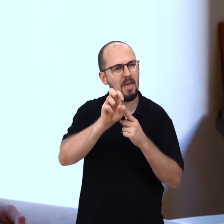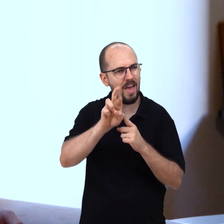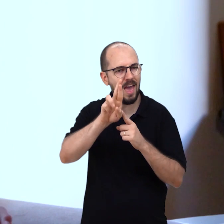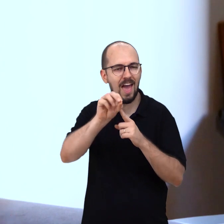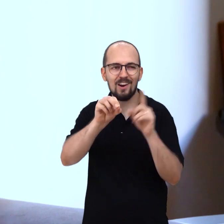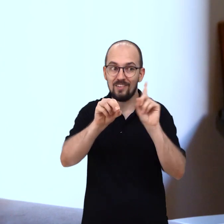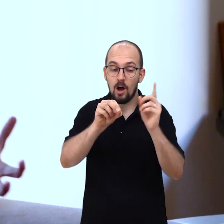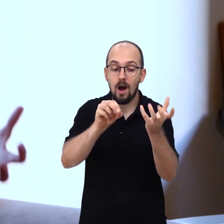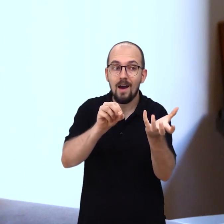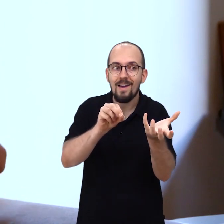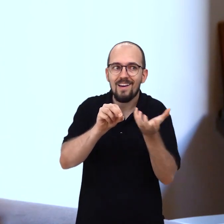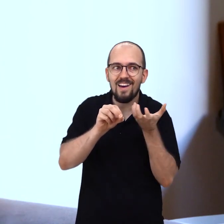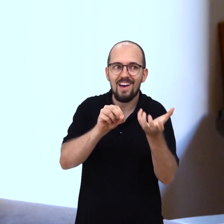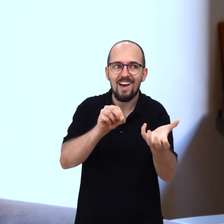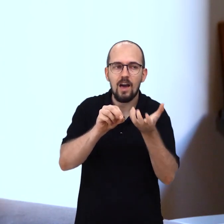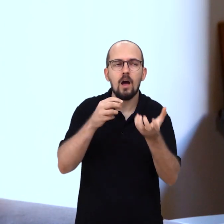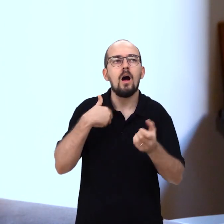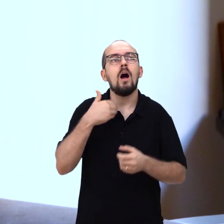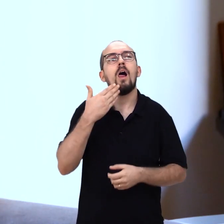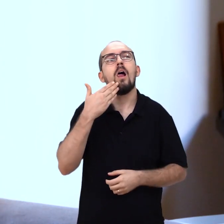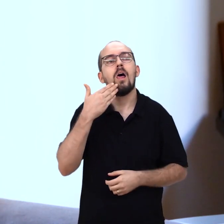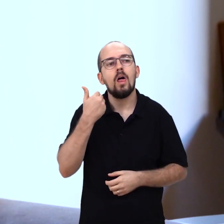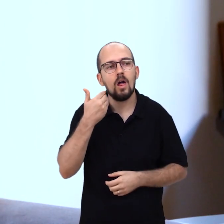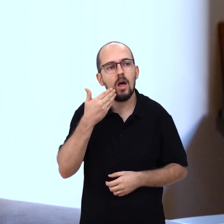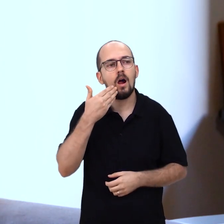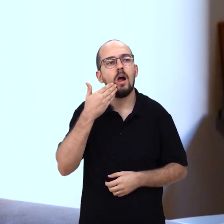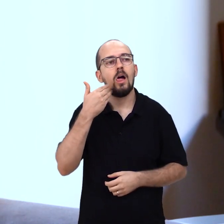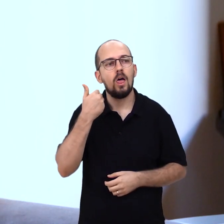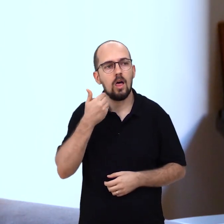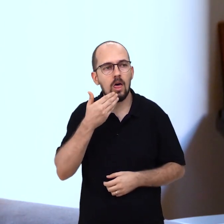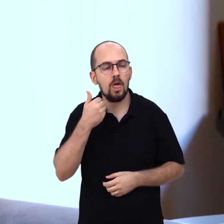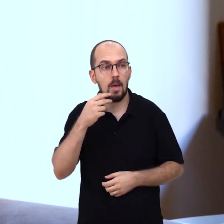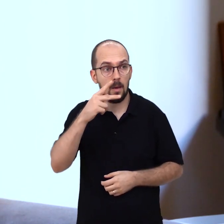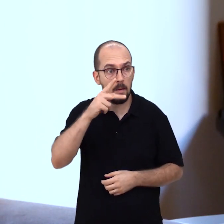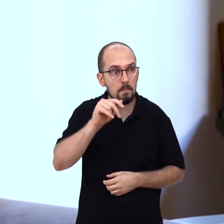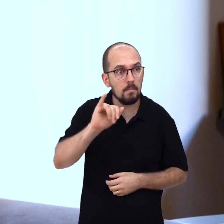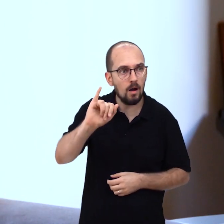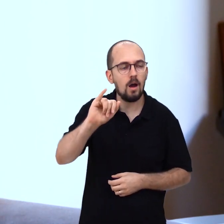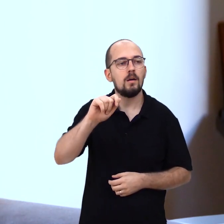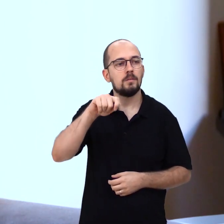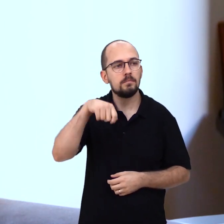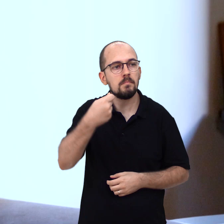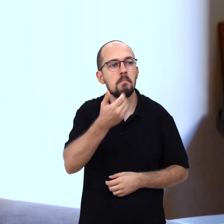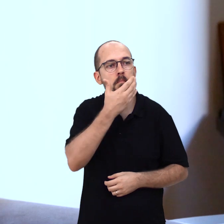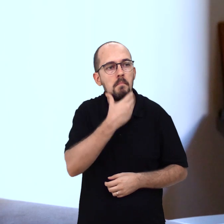"Look, the sign for 'want' is like this... 'dad'... 'eat'..."